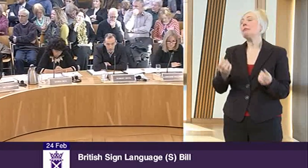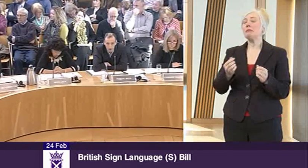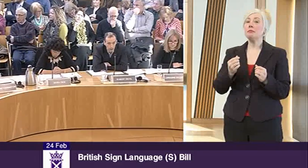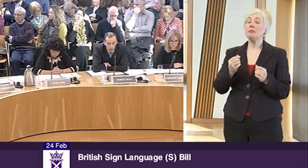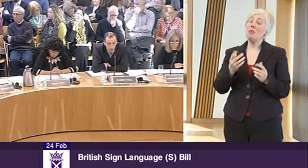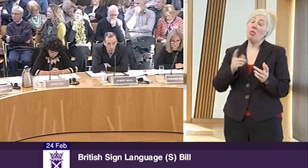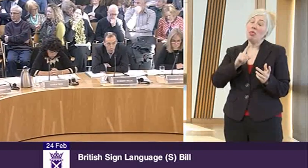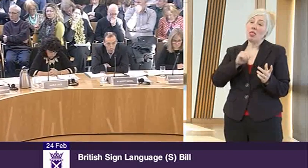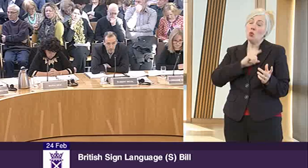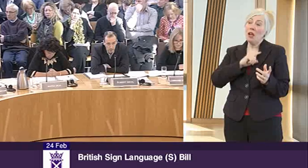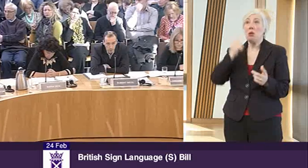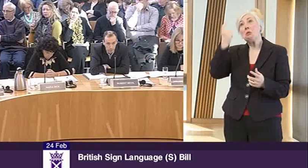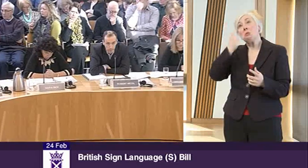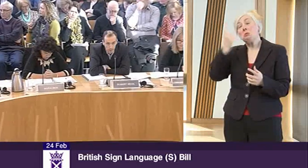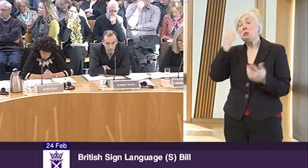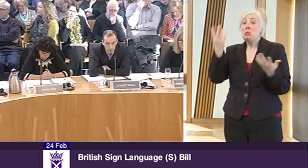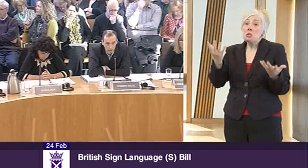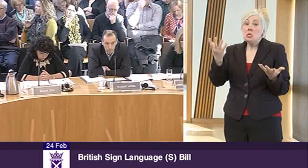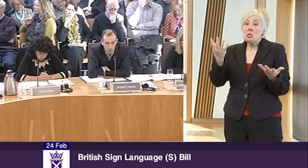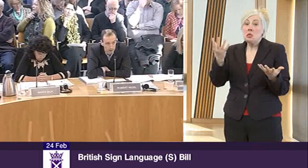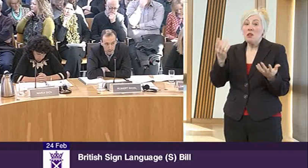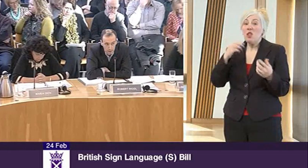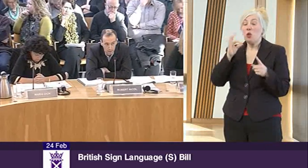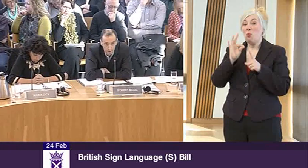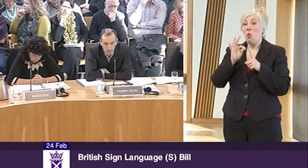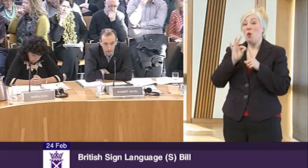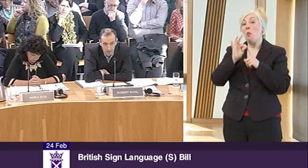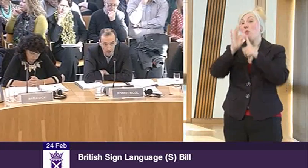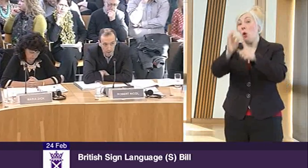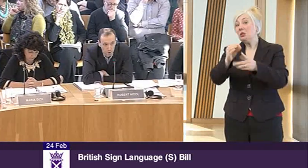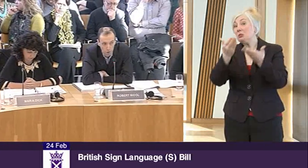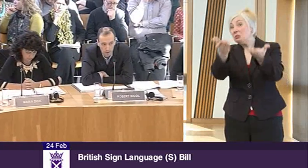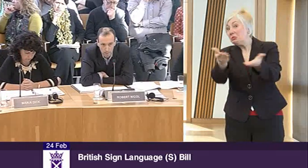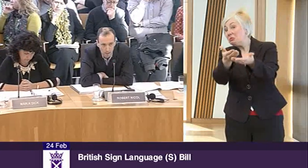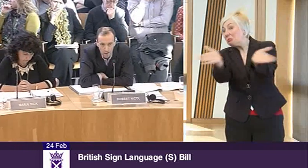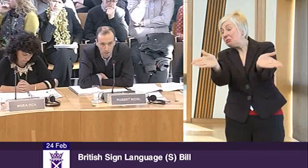the point clearly that there is a counterargument to what is proposed. It is for the committee